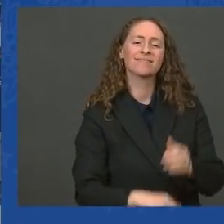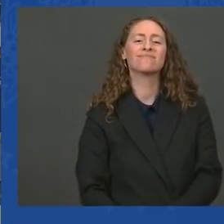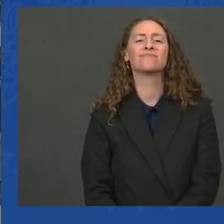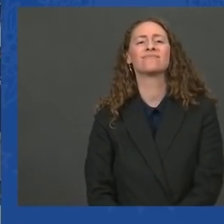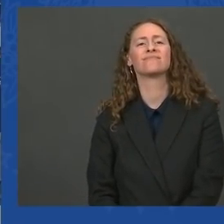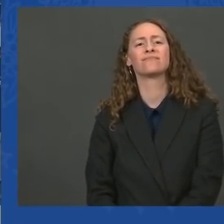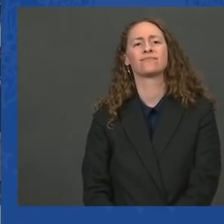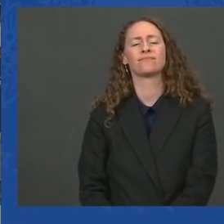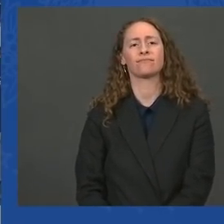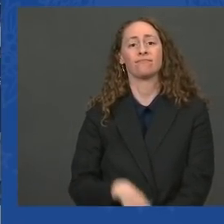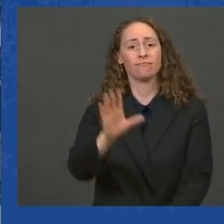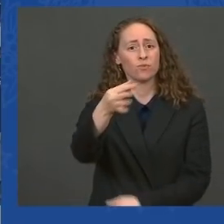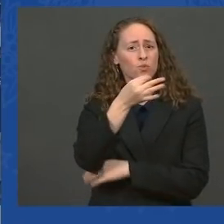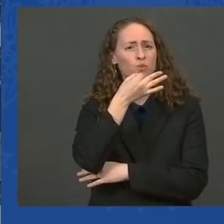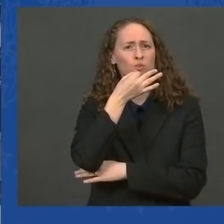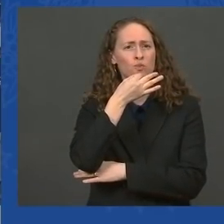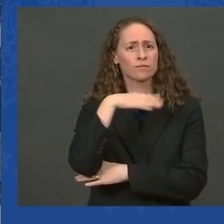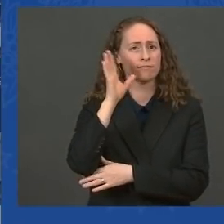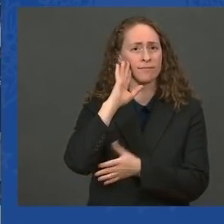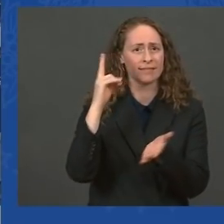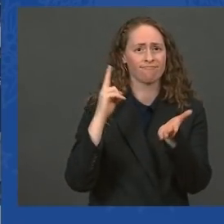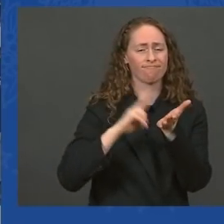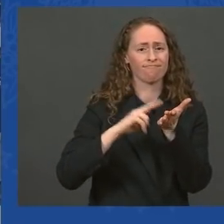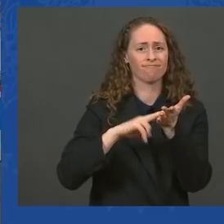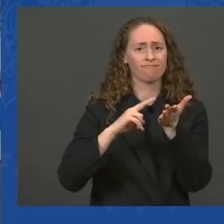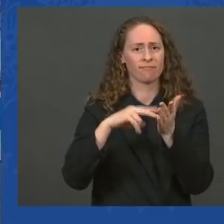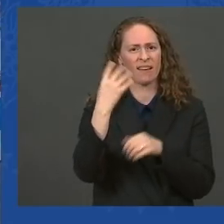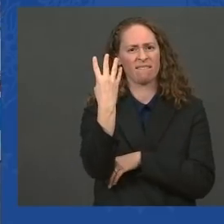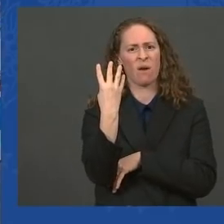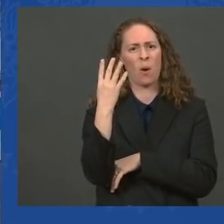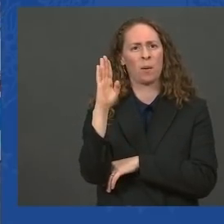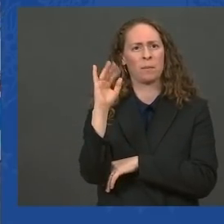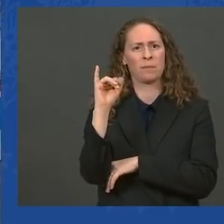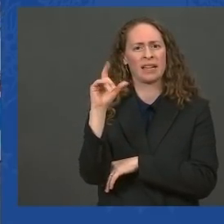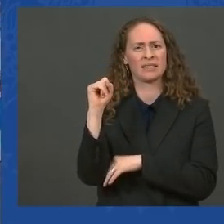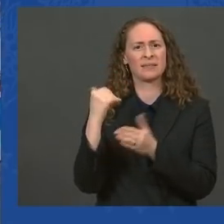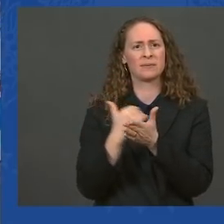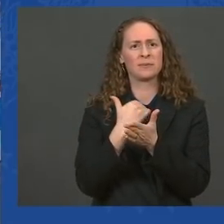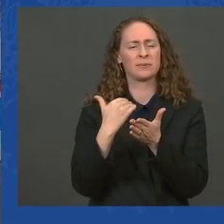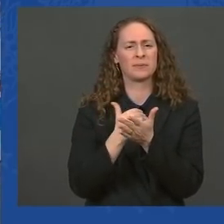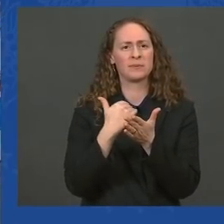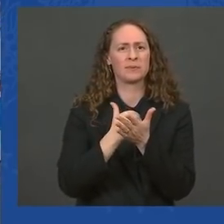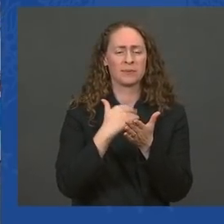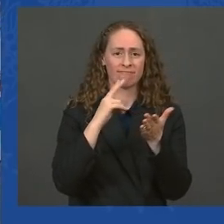have written and gotten passed -- bipartisan bills to honor one truly sacred obligation